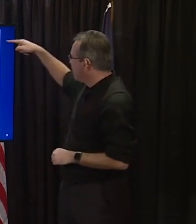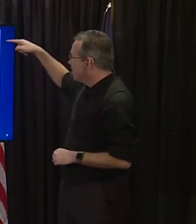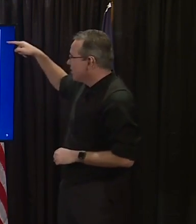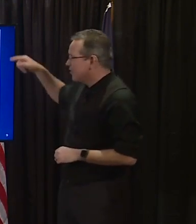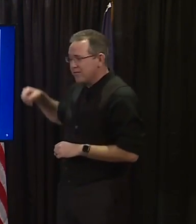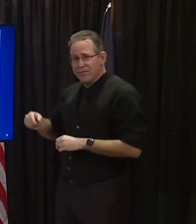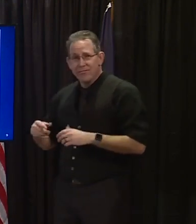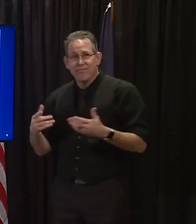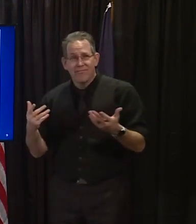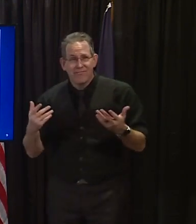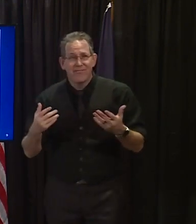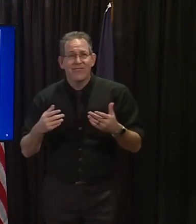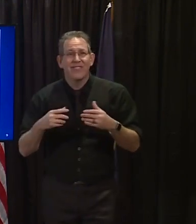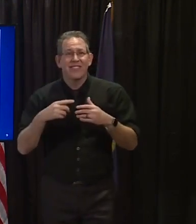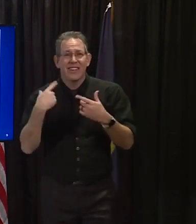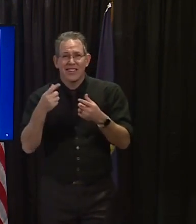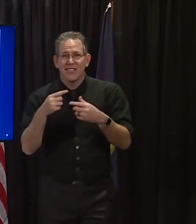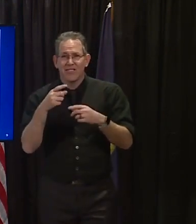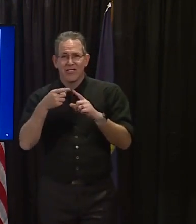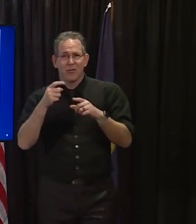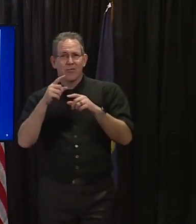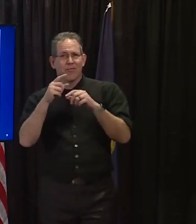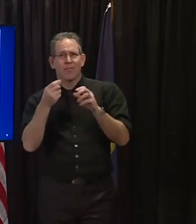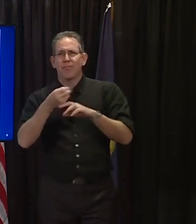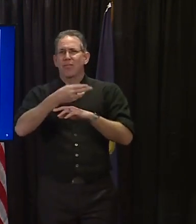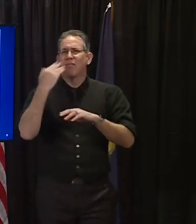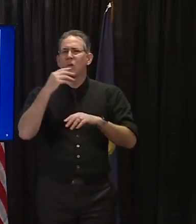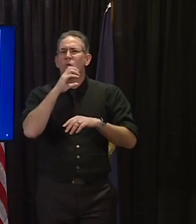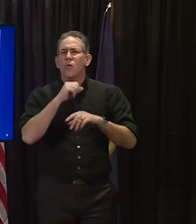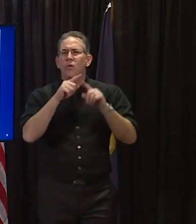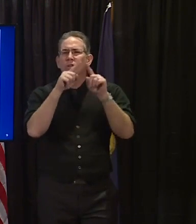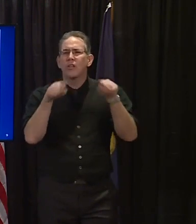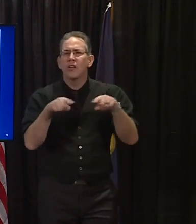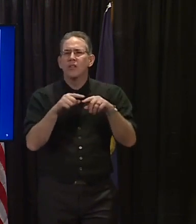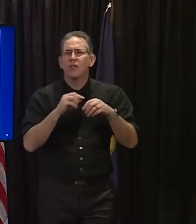hospitalizations on a seven day average that we have experienced over the last